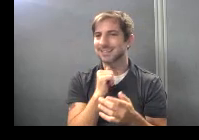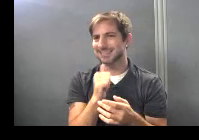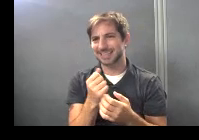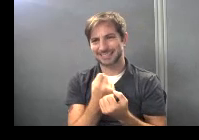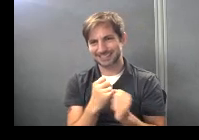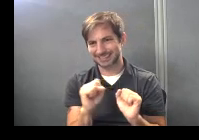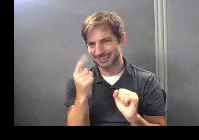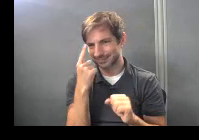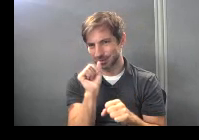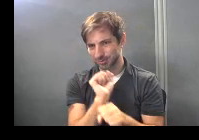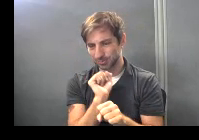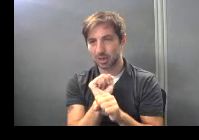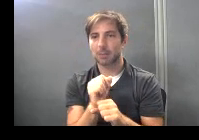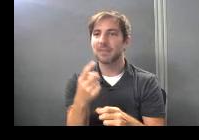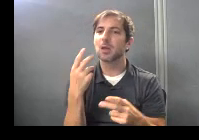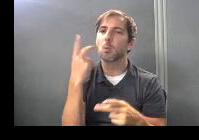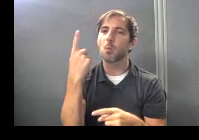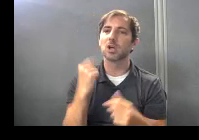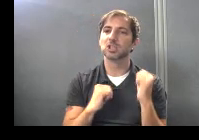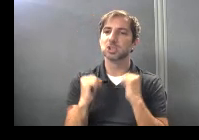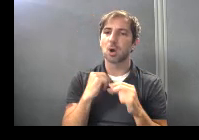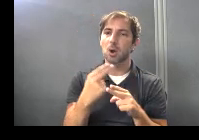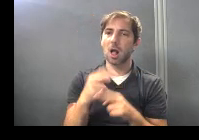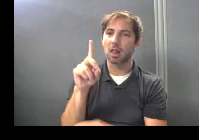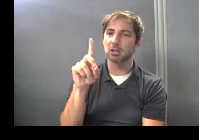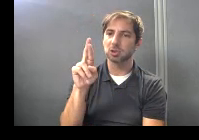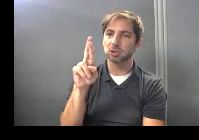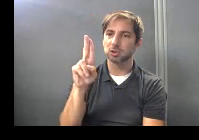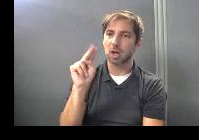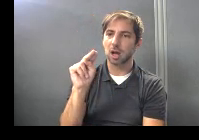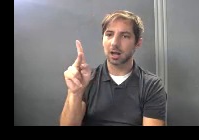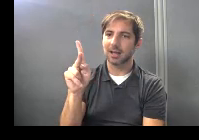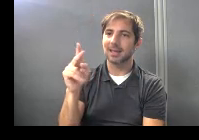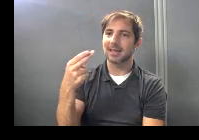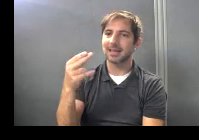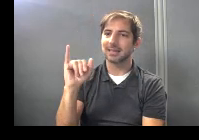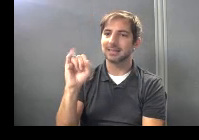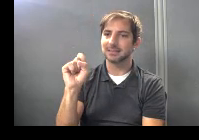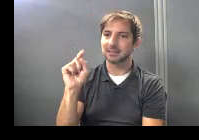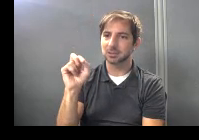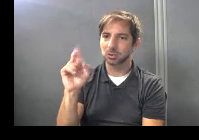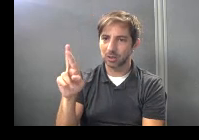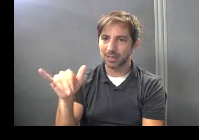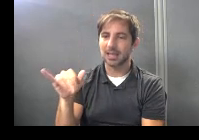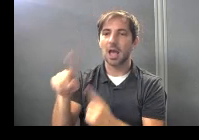THERE IS AN EPISODE OF DRUNK HISTORY THAT IS AMAZING ABOUT THE 504 SIT INS WITH JUDY